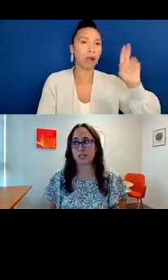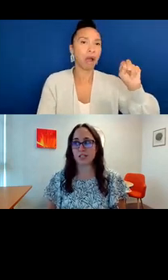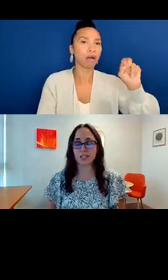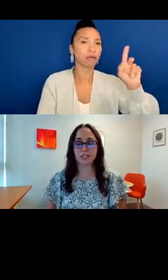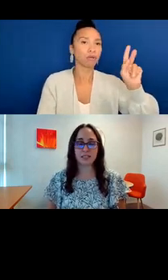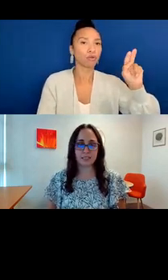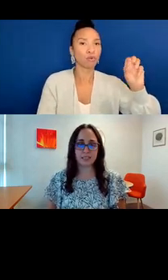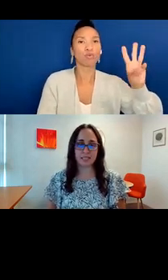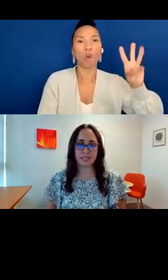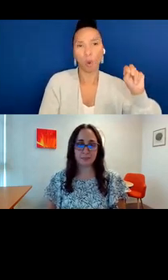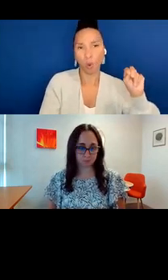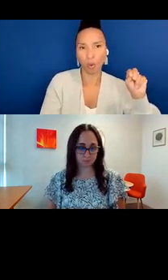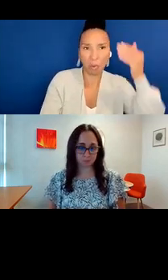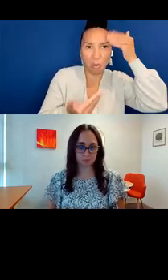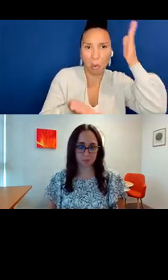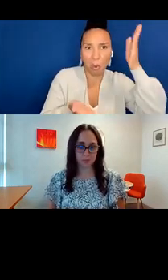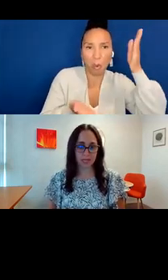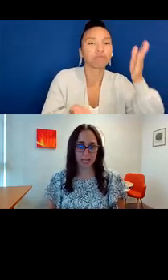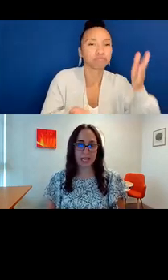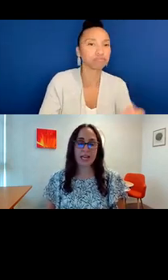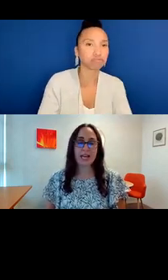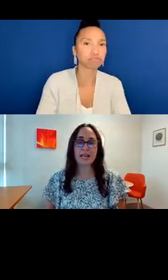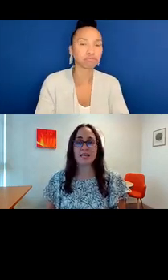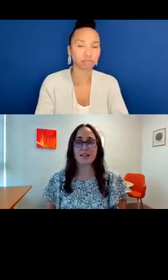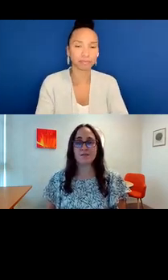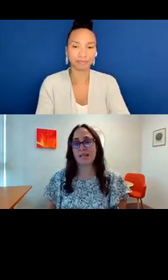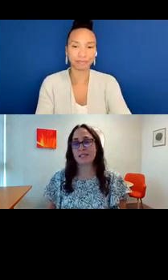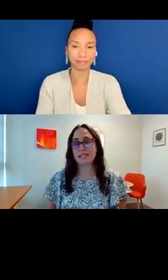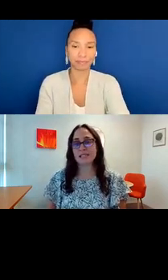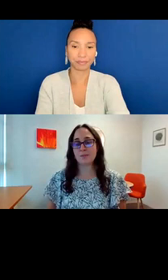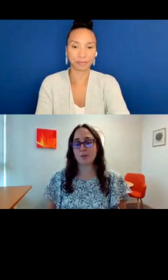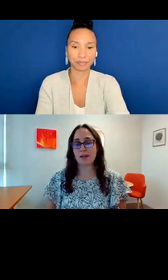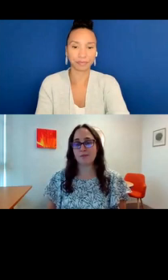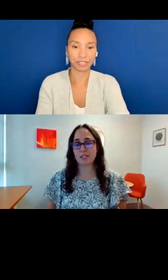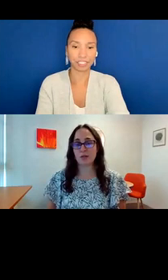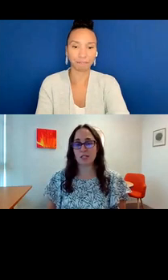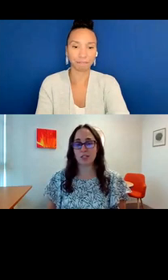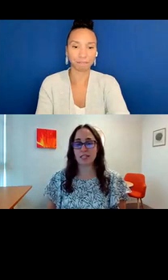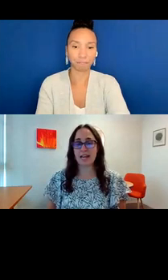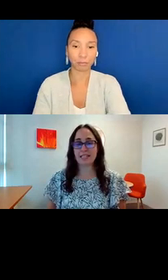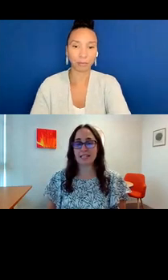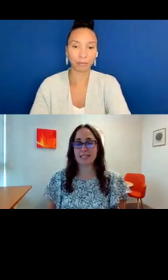your reporting your data. And then, finally, the demographic question